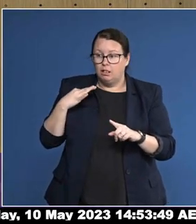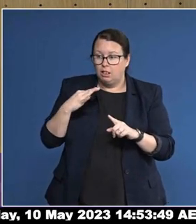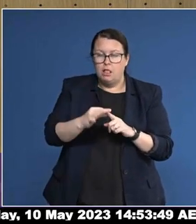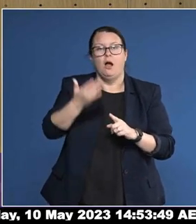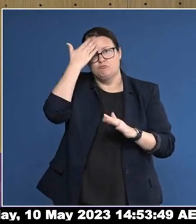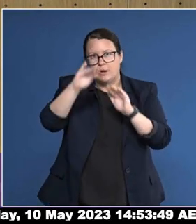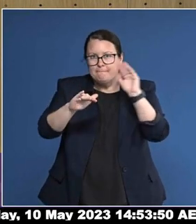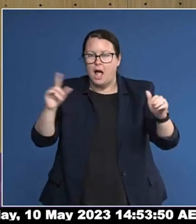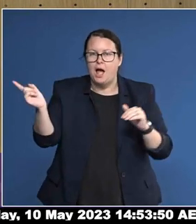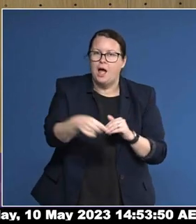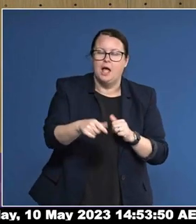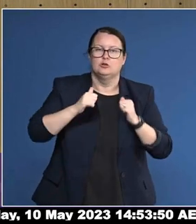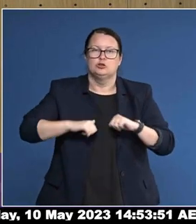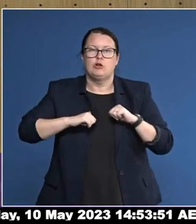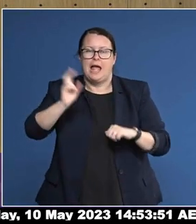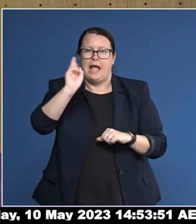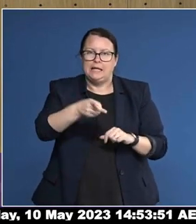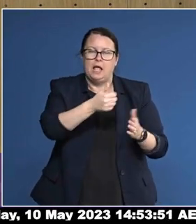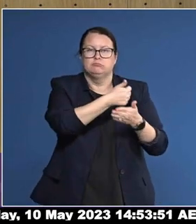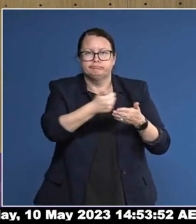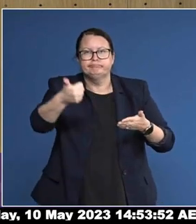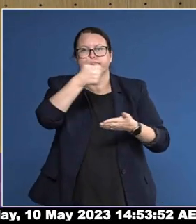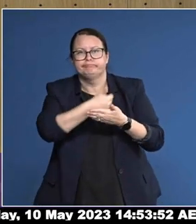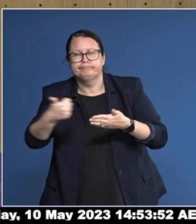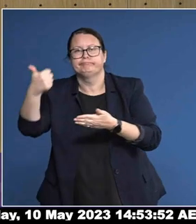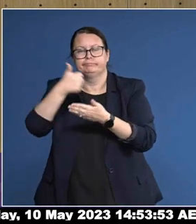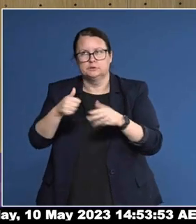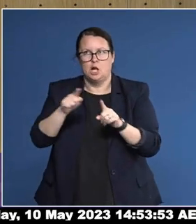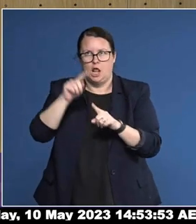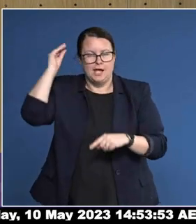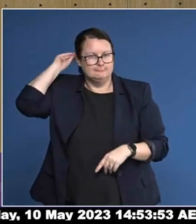And I think part of understanding that people - people with disability, people from